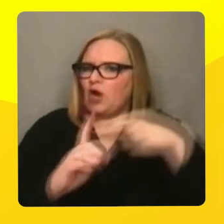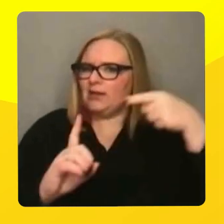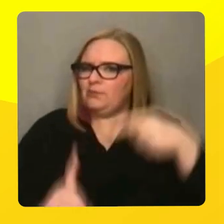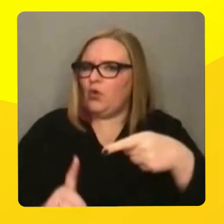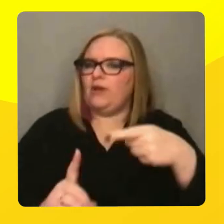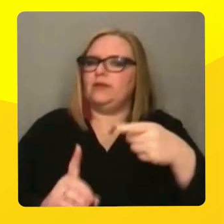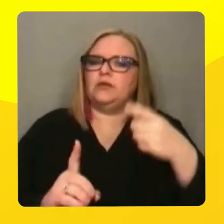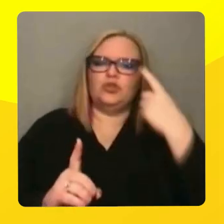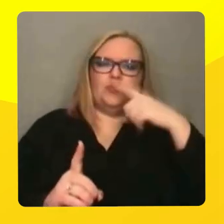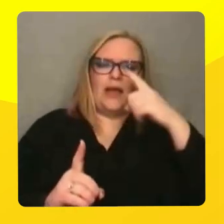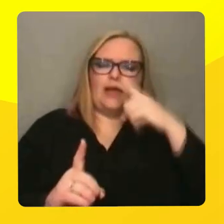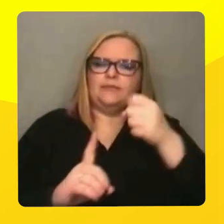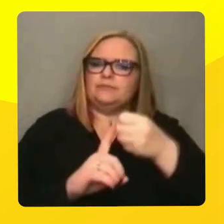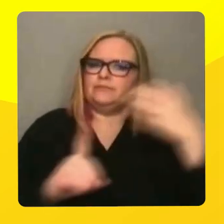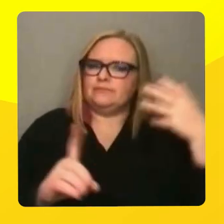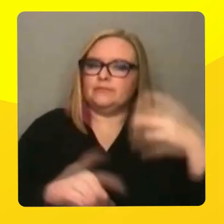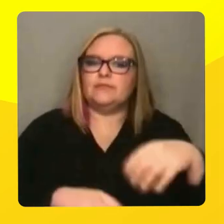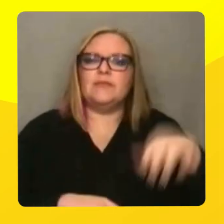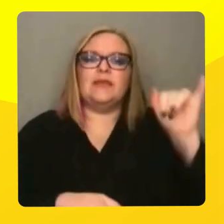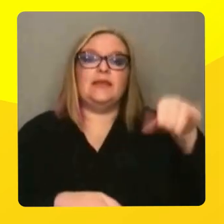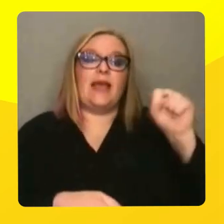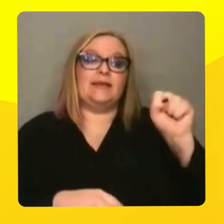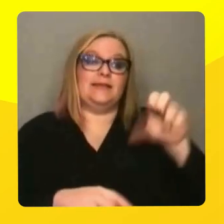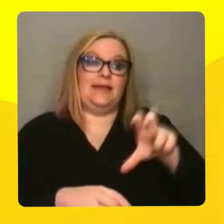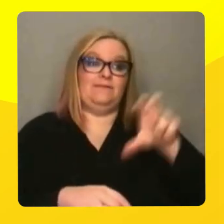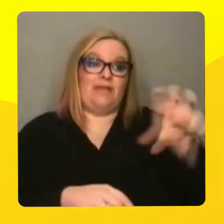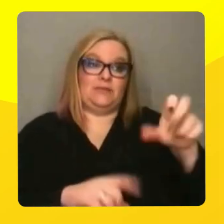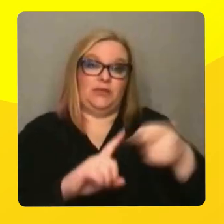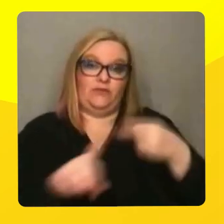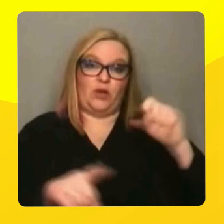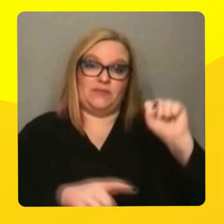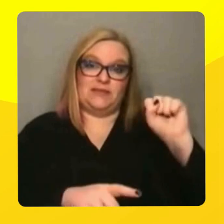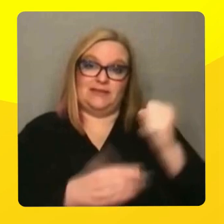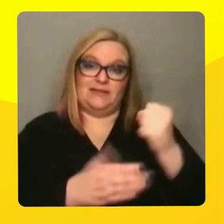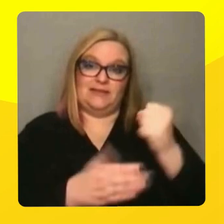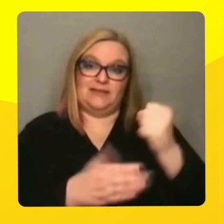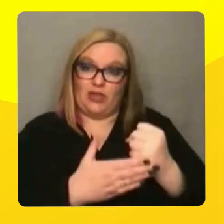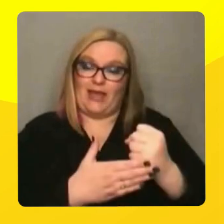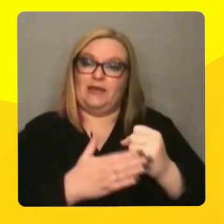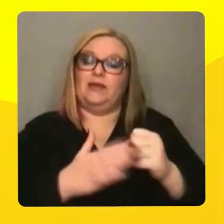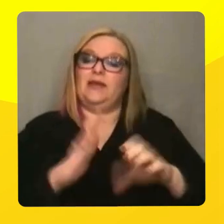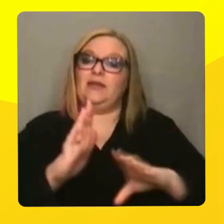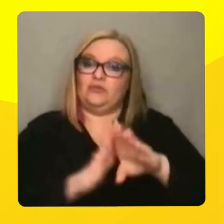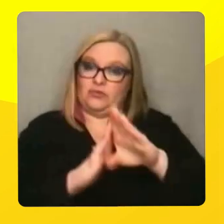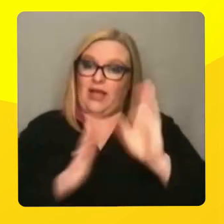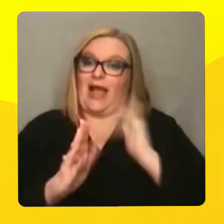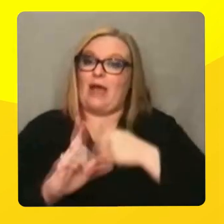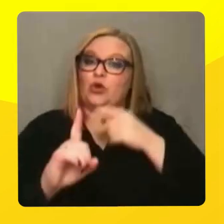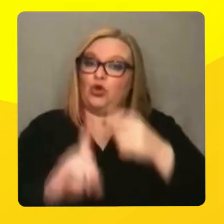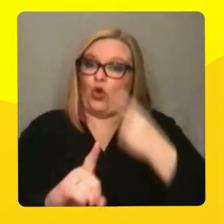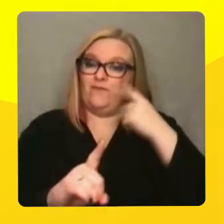Yes, so the investment from Snap has greatly accelerated our goal to integrate computer science into all of our pre-service programs.